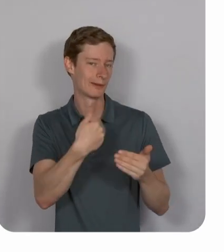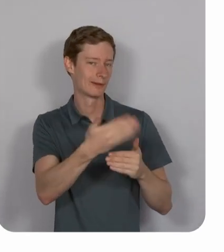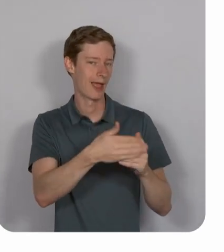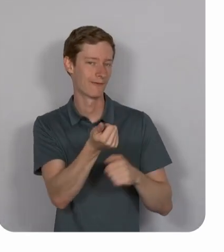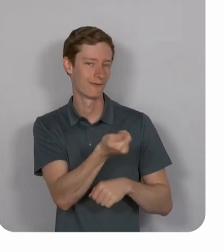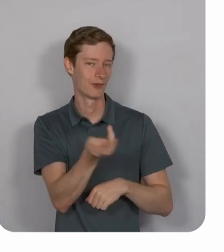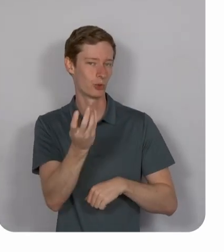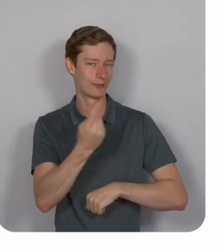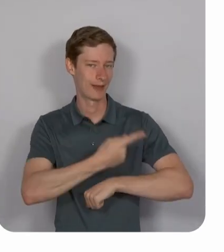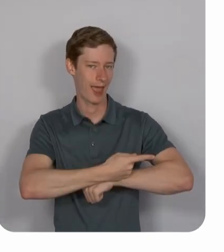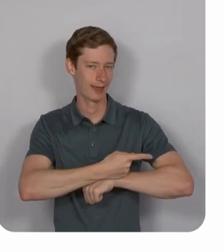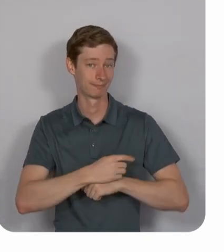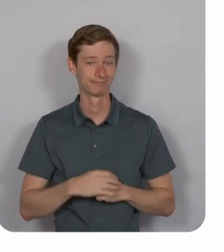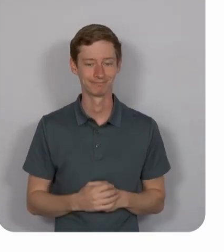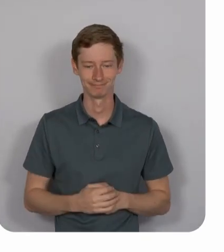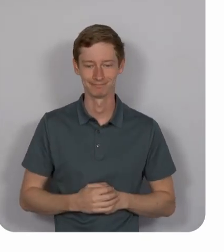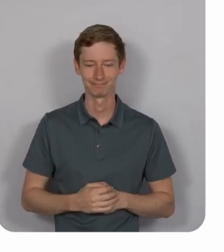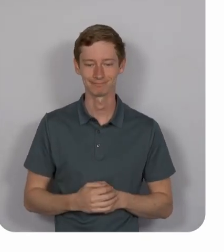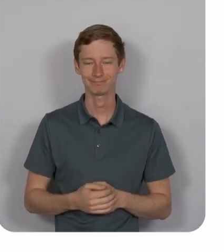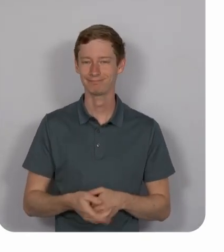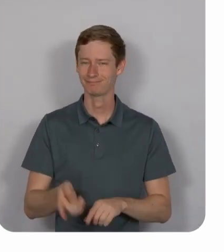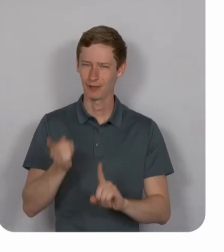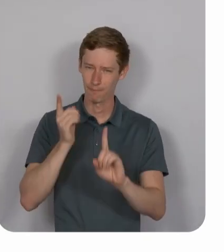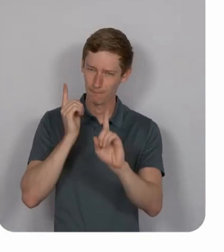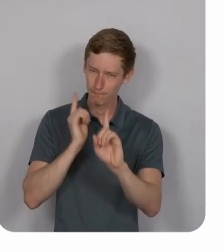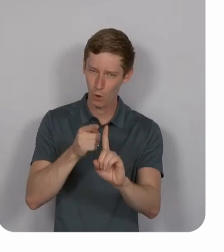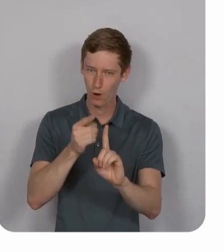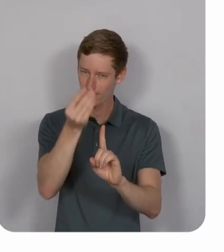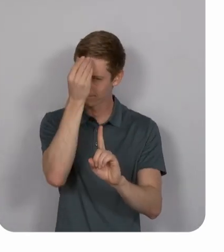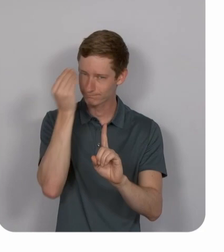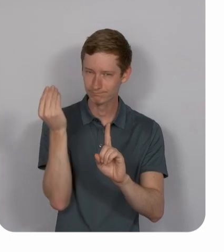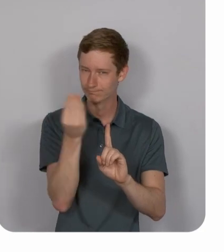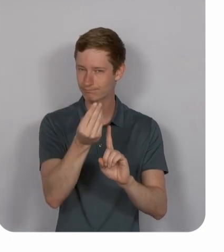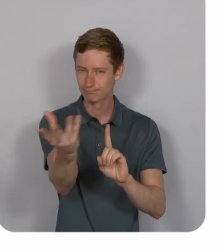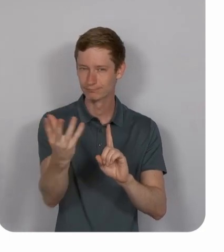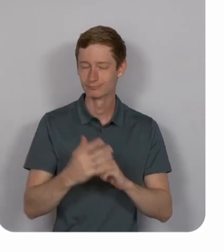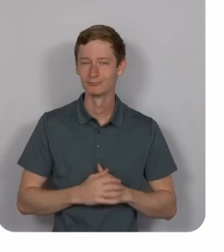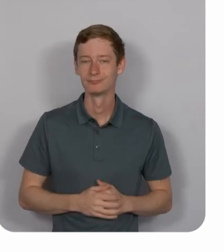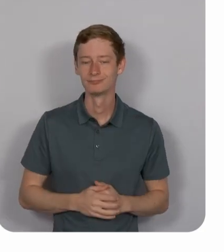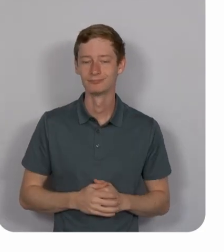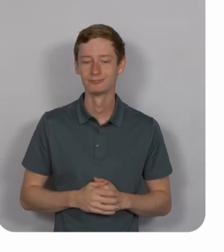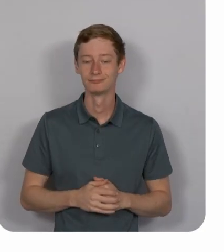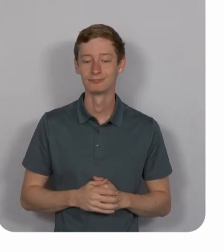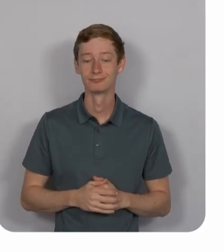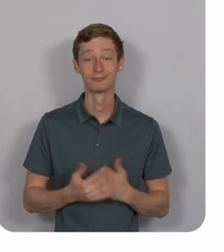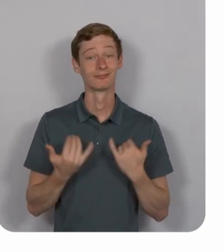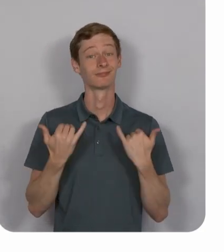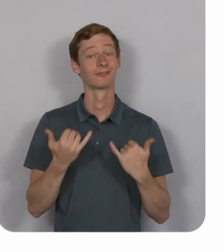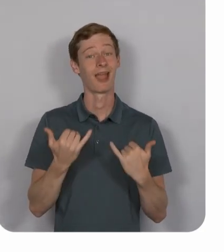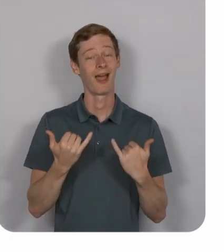So here’s the point I want to leave you with. There’s never been a better time to start developing for VR and MR.